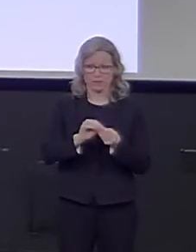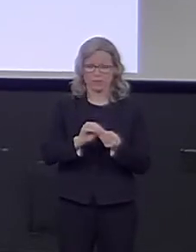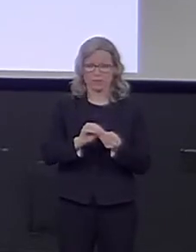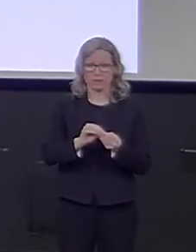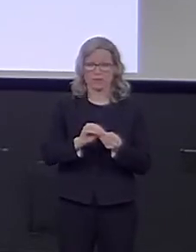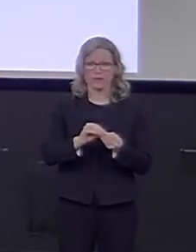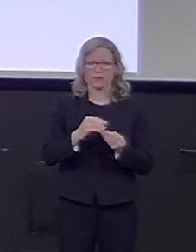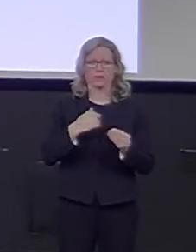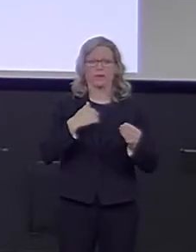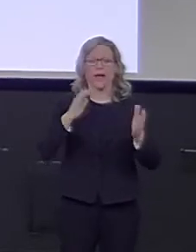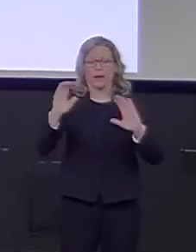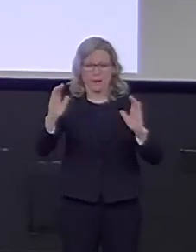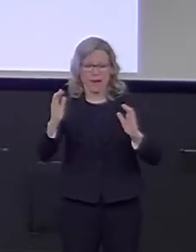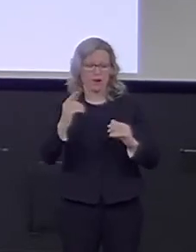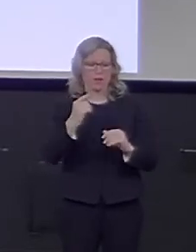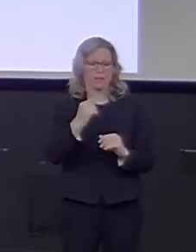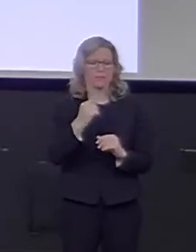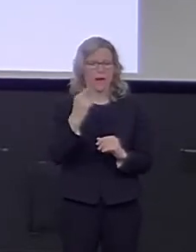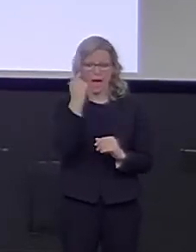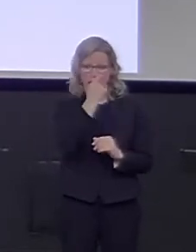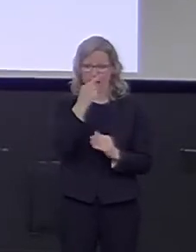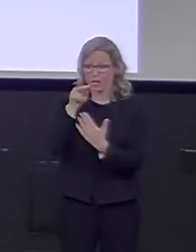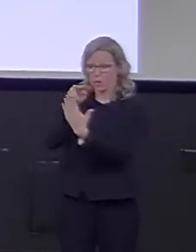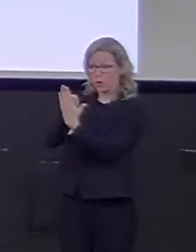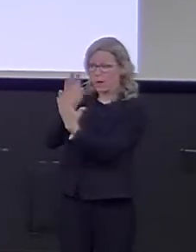with the eye-to-picture versus eye-to-eye